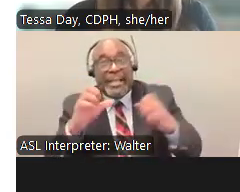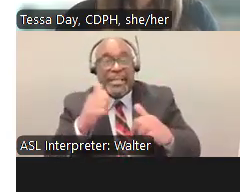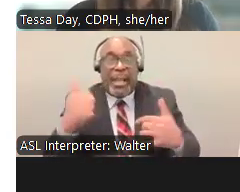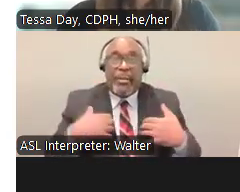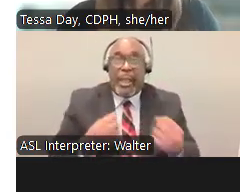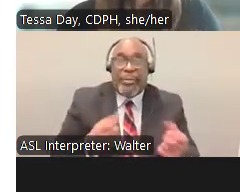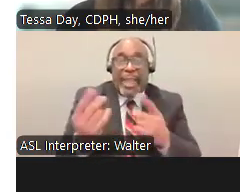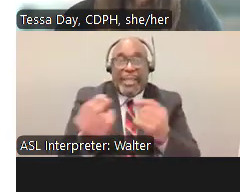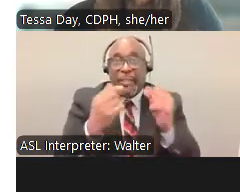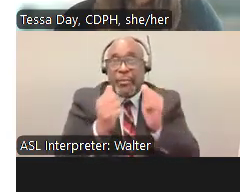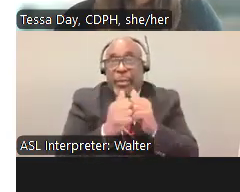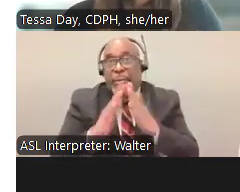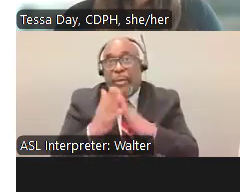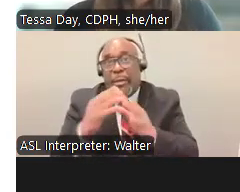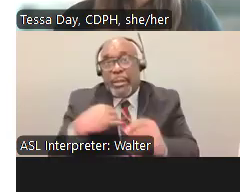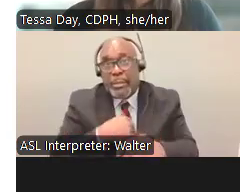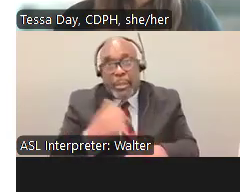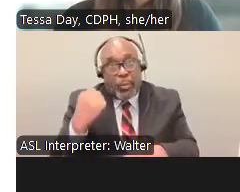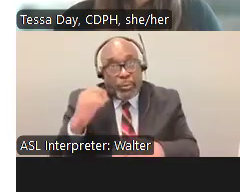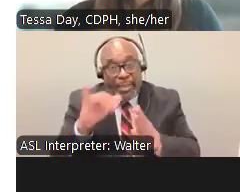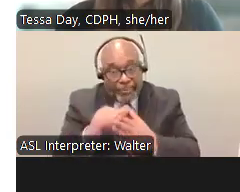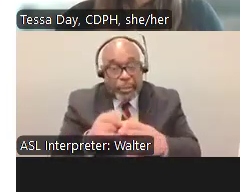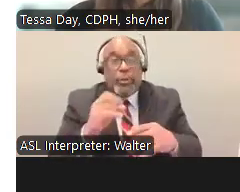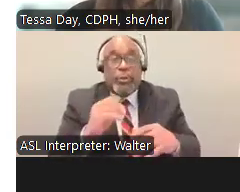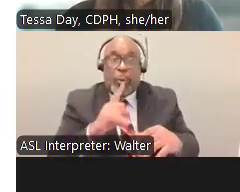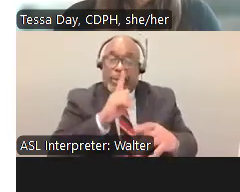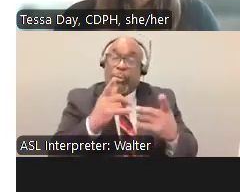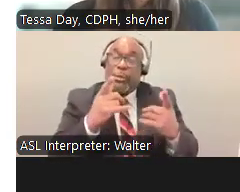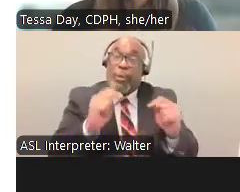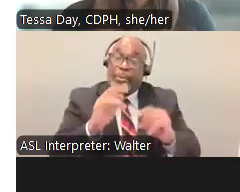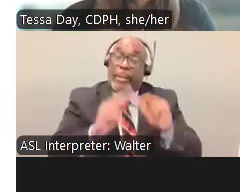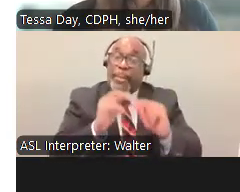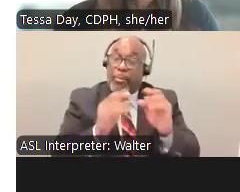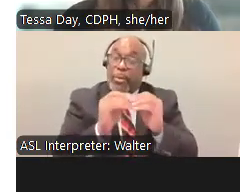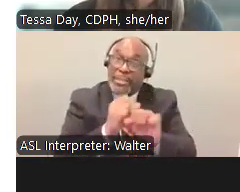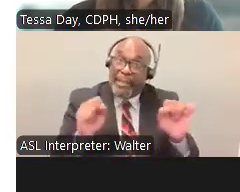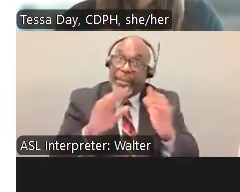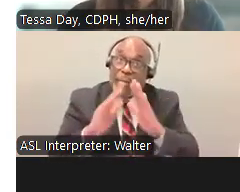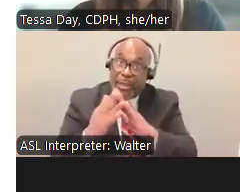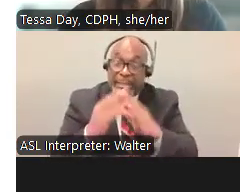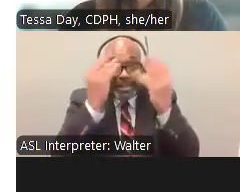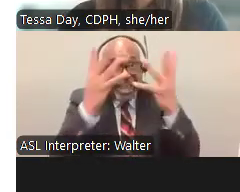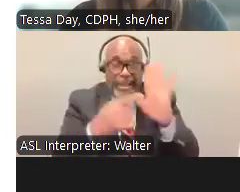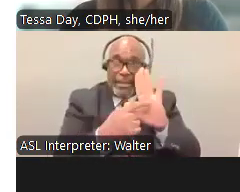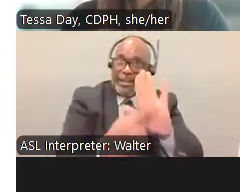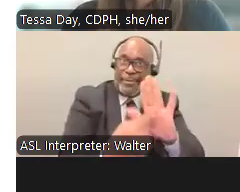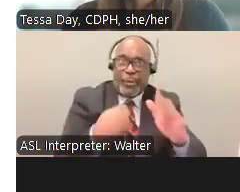13:31:35 community members. As we work toward building safer communities, I think the 13:31:36 data indicates that we should 13:31:38 think about what are the